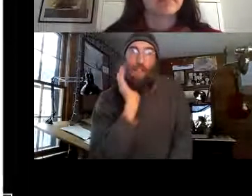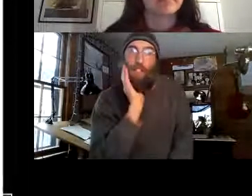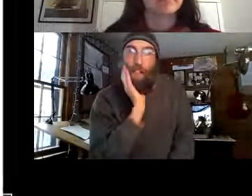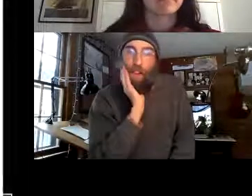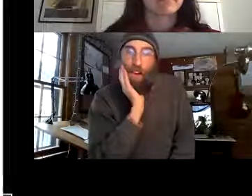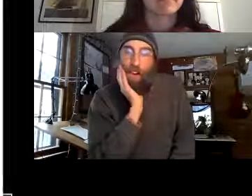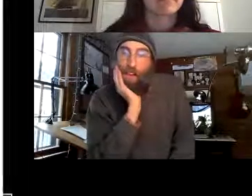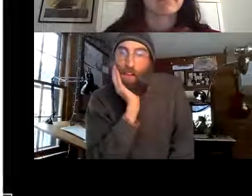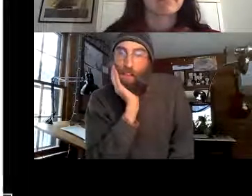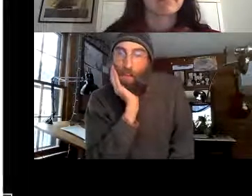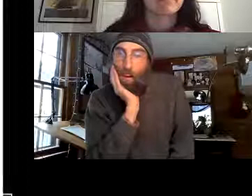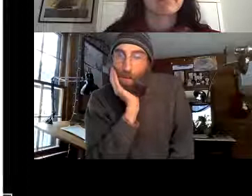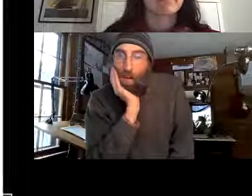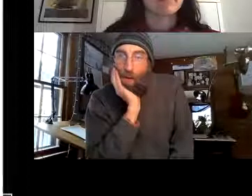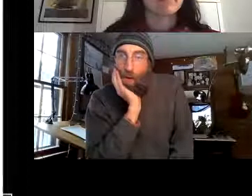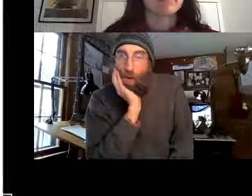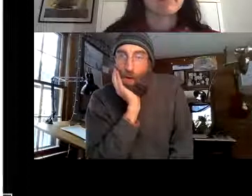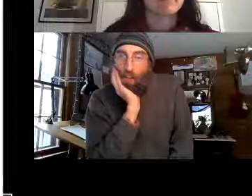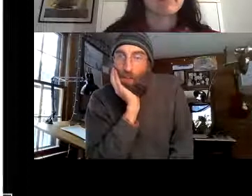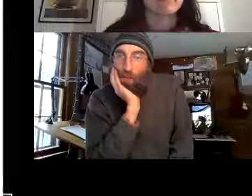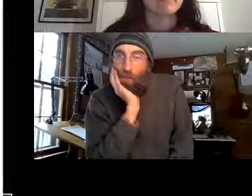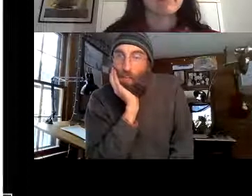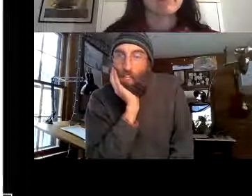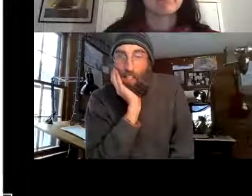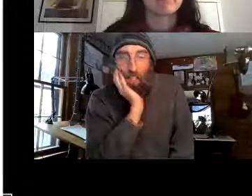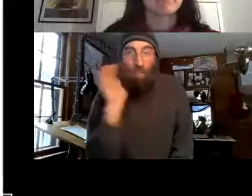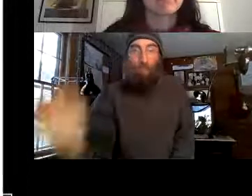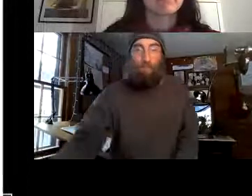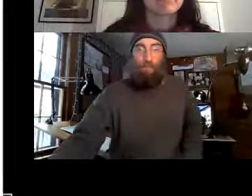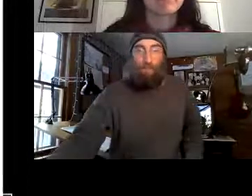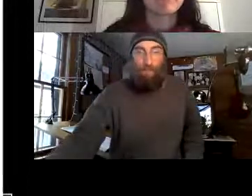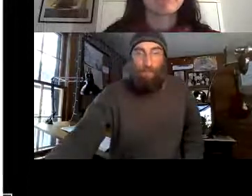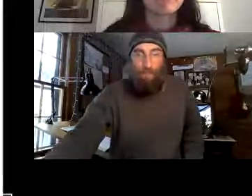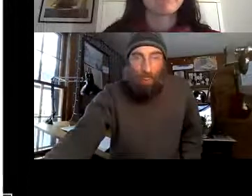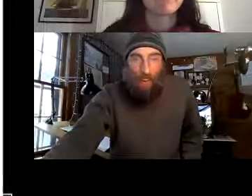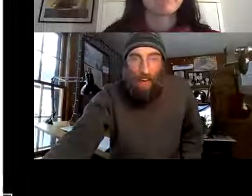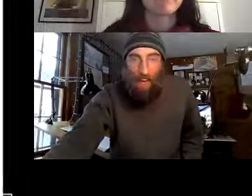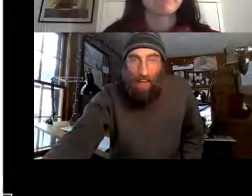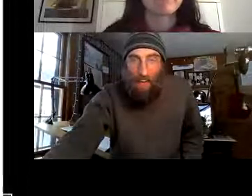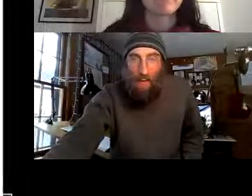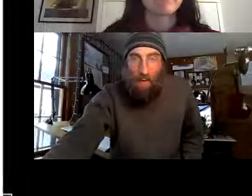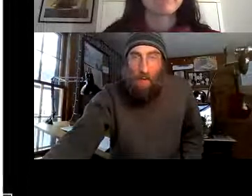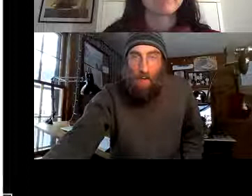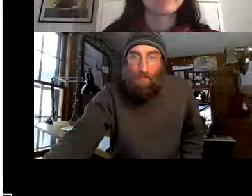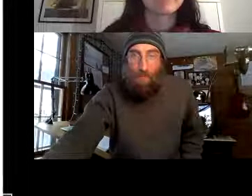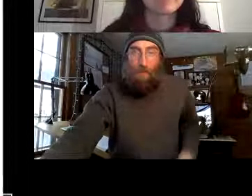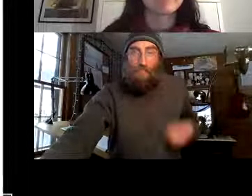been spent there on the farm or at school teaching"-- and uh, knowing Freeman